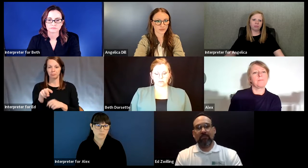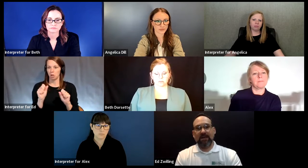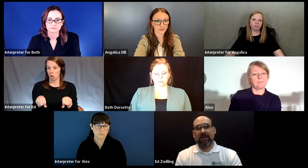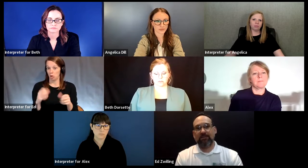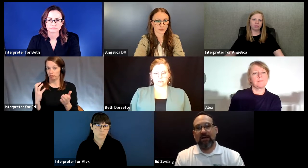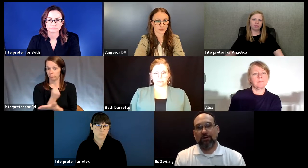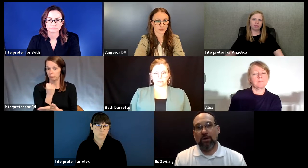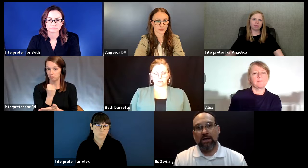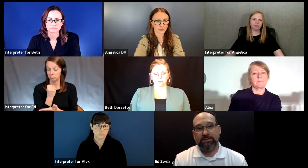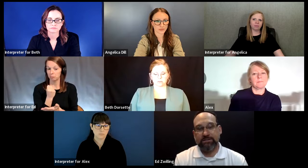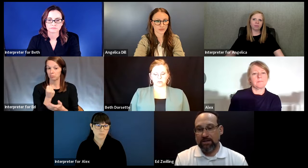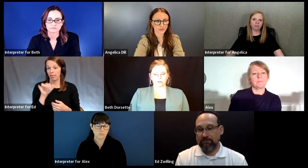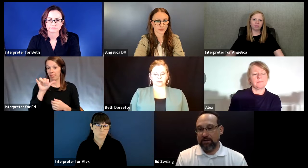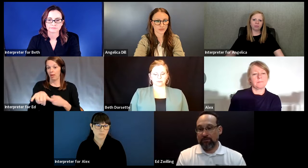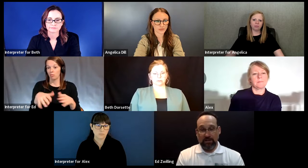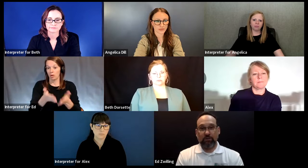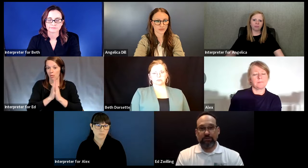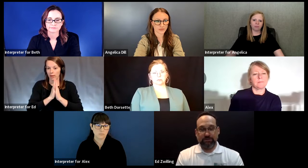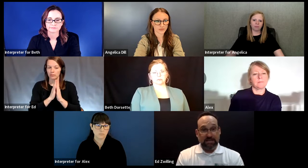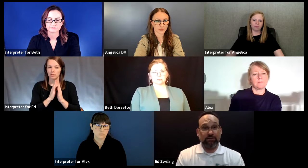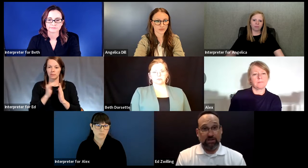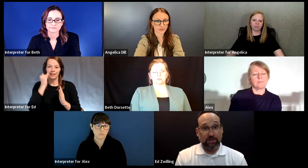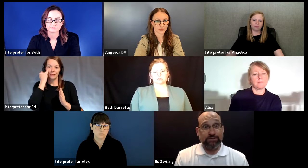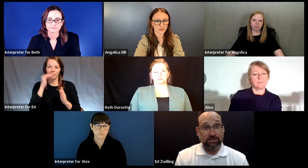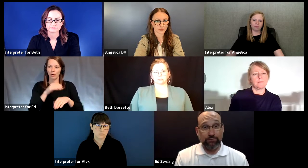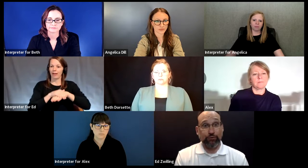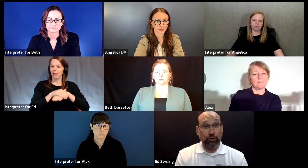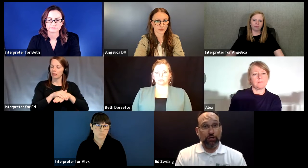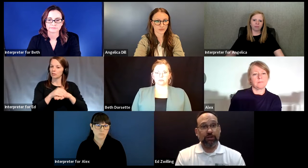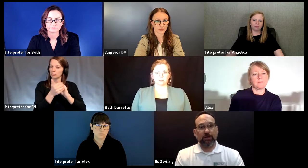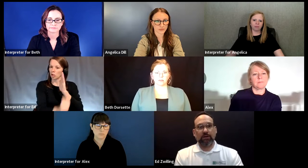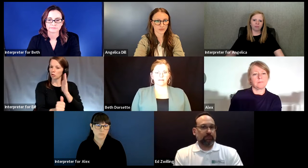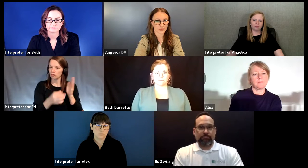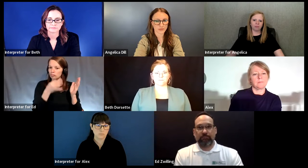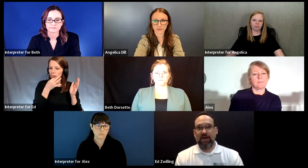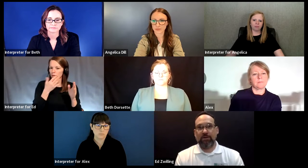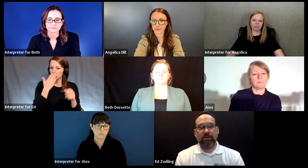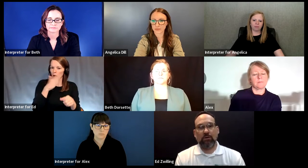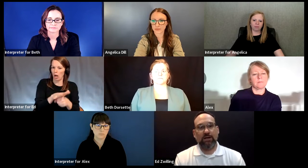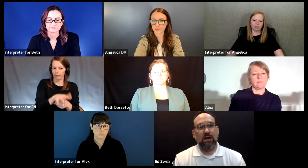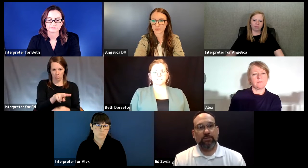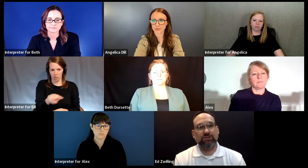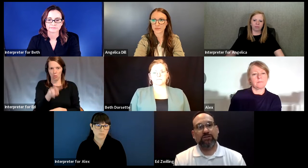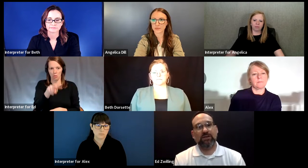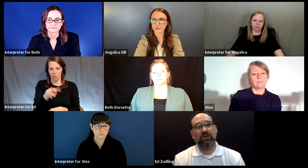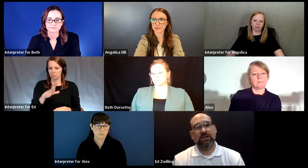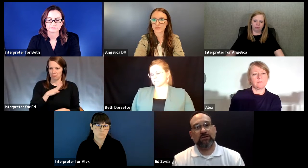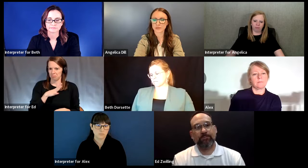And by making that request, if your English language skills are good, that may be all the accommodation that you need.